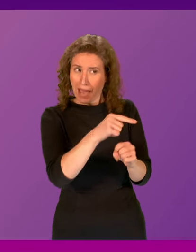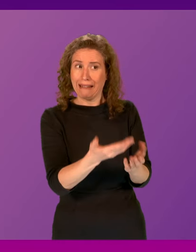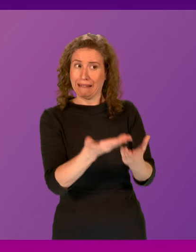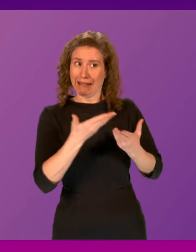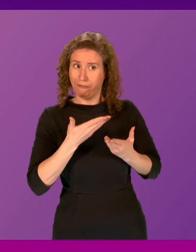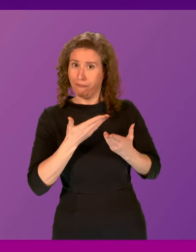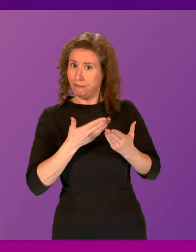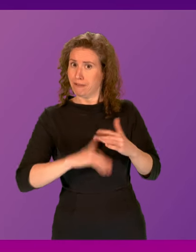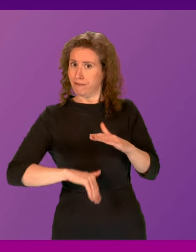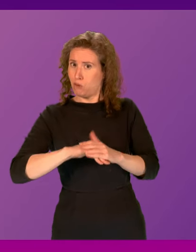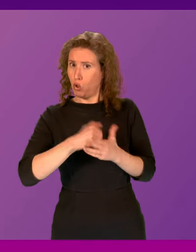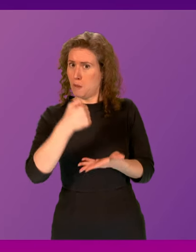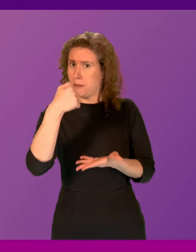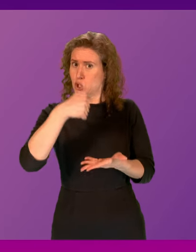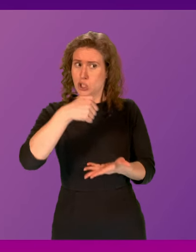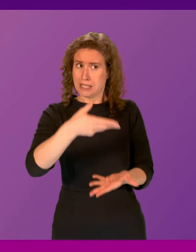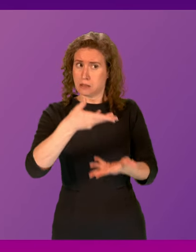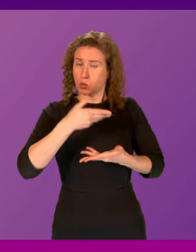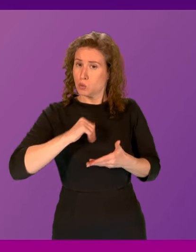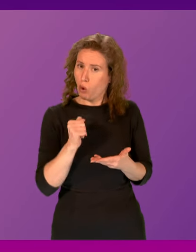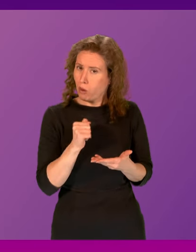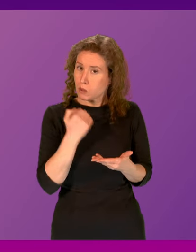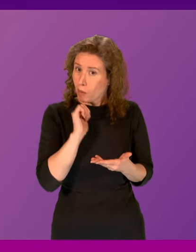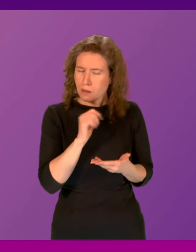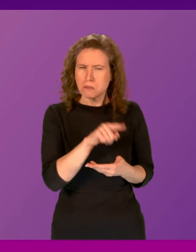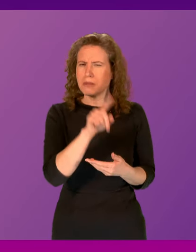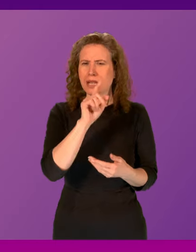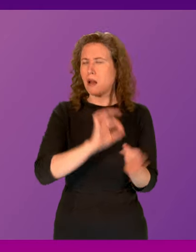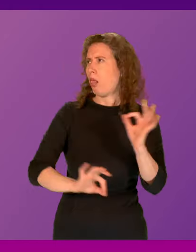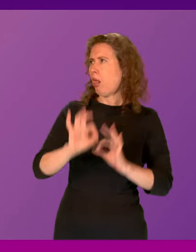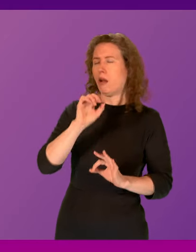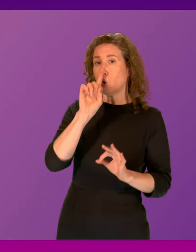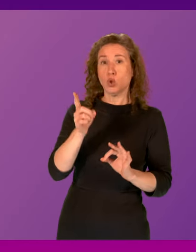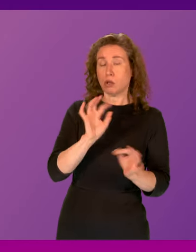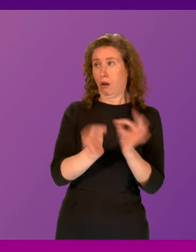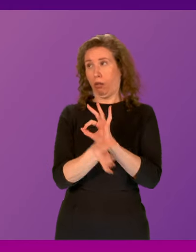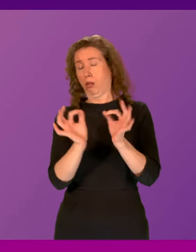cut to Scotland’s budget? The fact that he was unable to answer the question demonstrates either